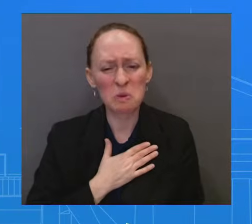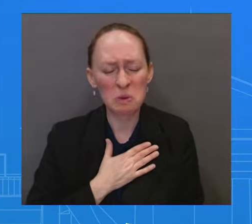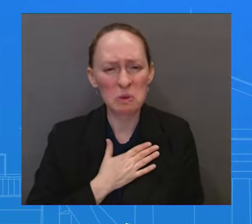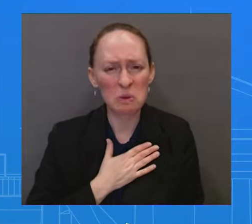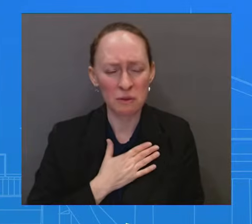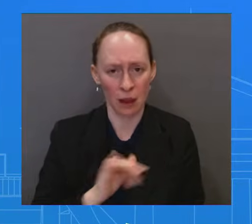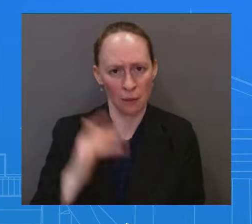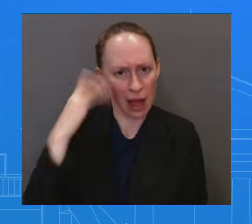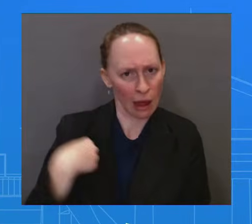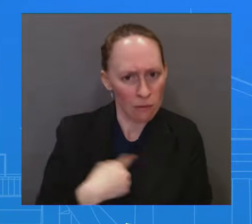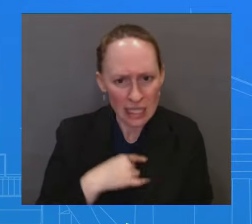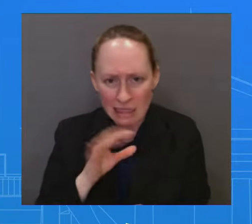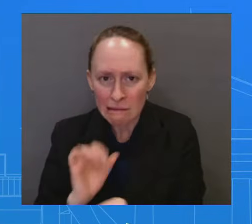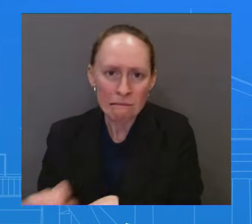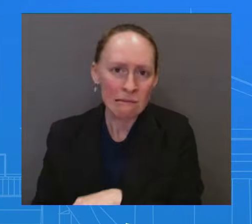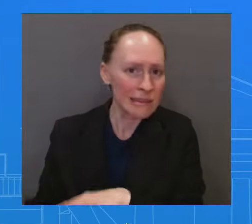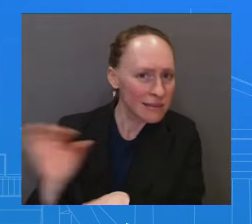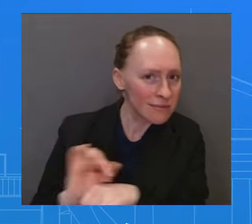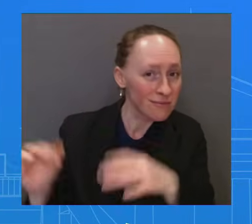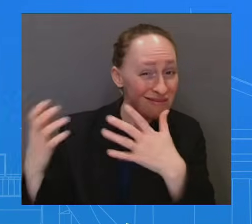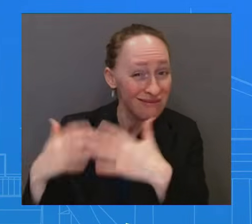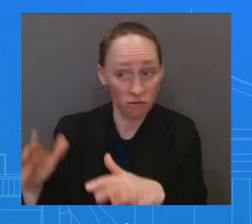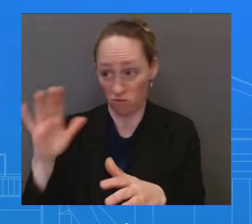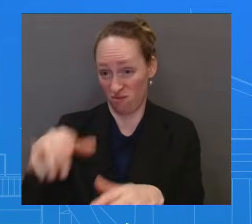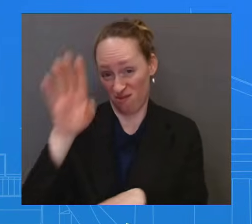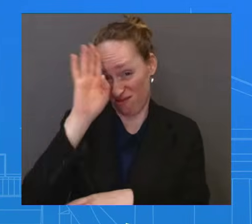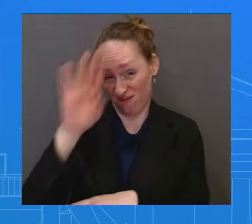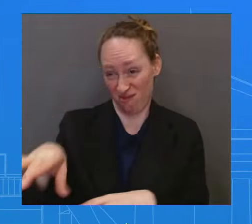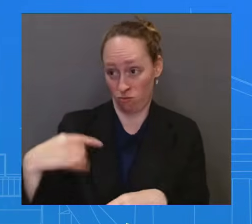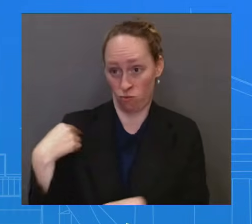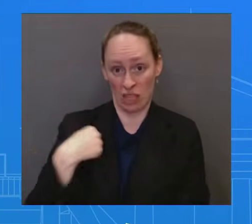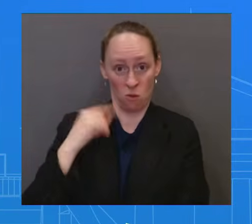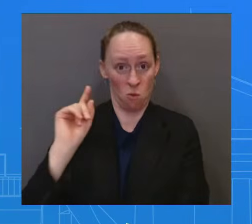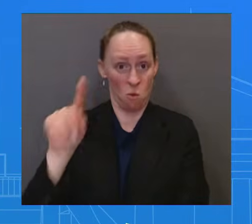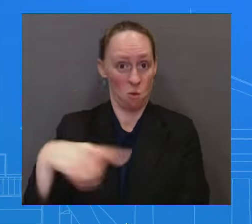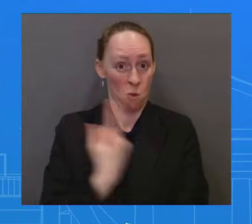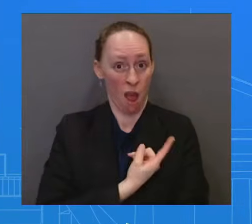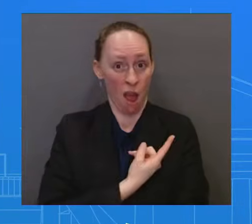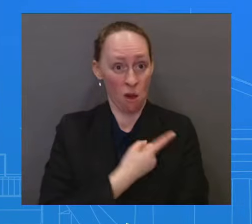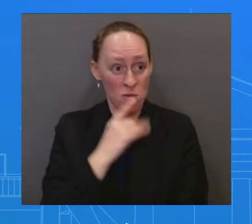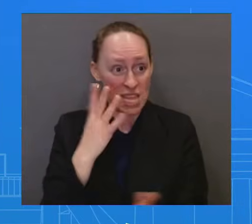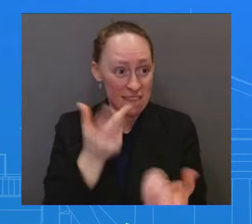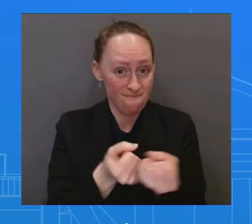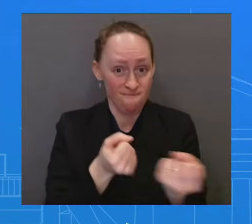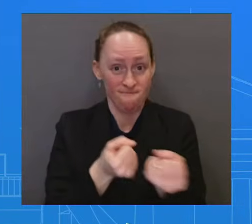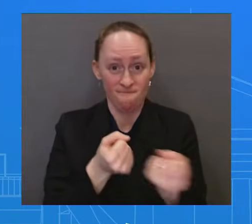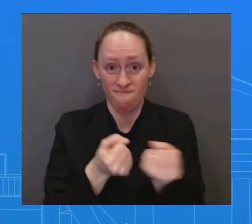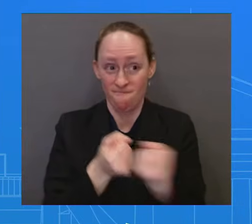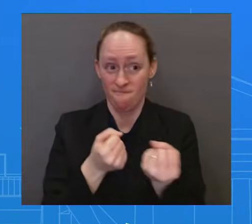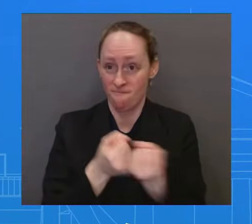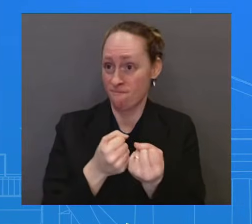What I would ask Americans who are concerned about this as we head into the holidays to remember